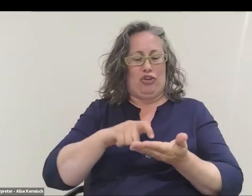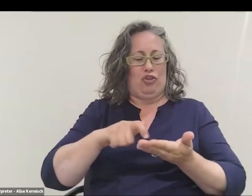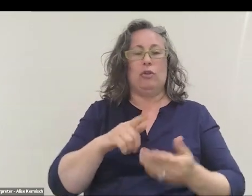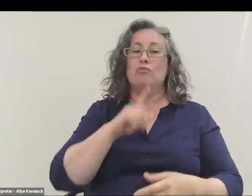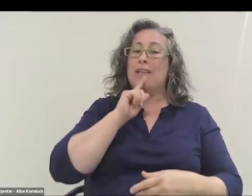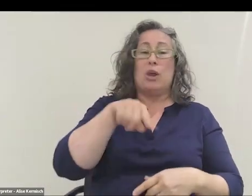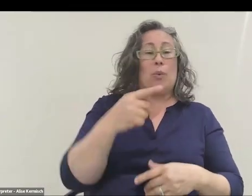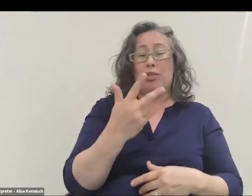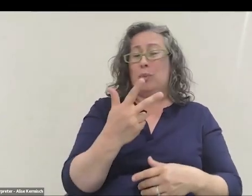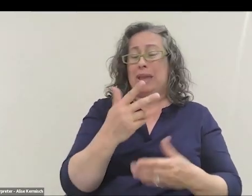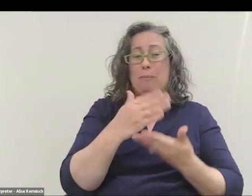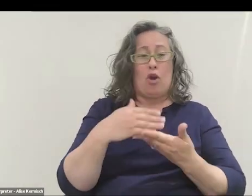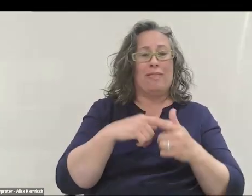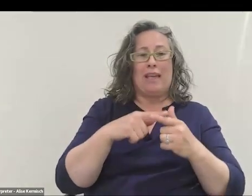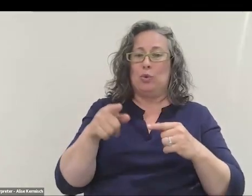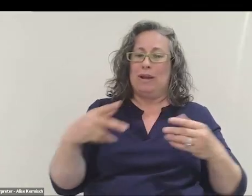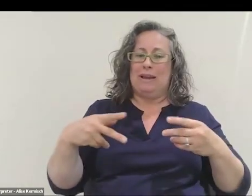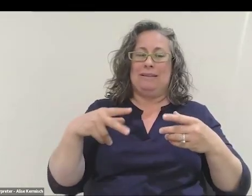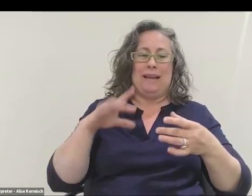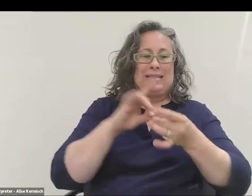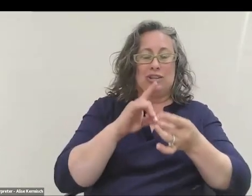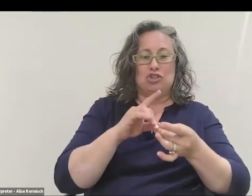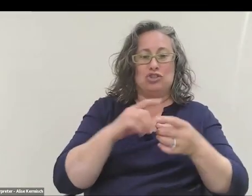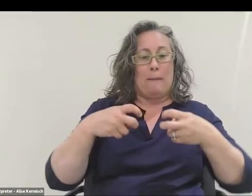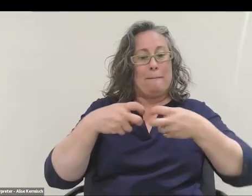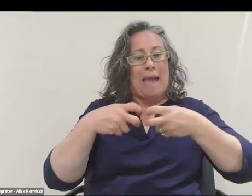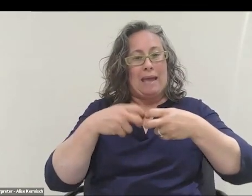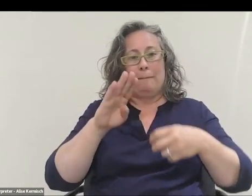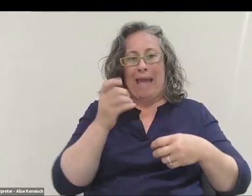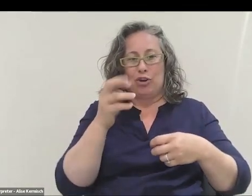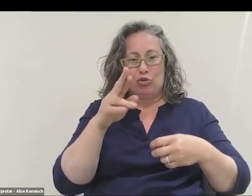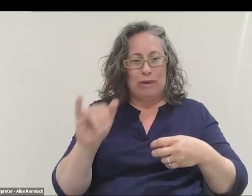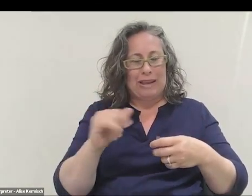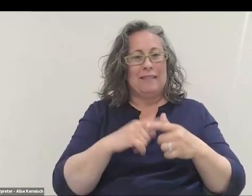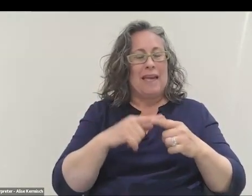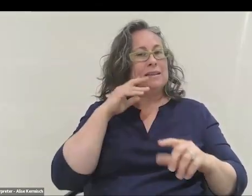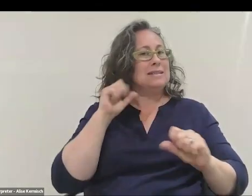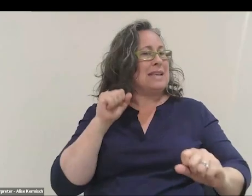and then you attach a battery, and then you do a sound check to make sure it's working. You come back, you put it in a case,